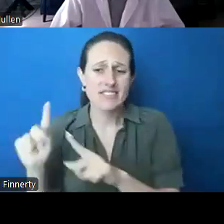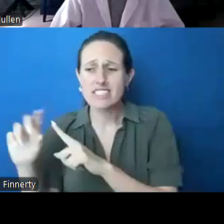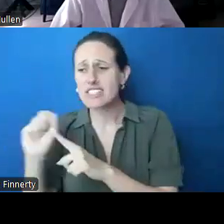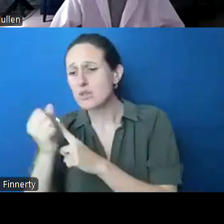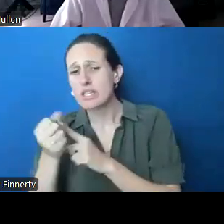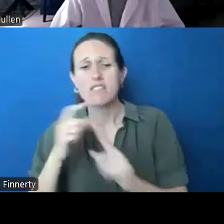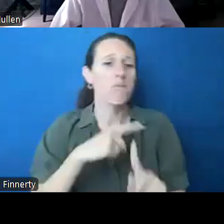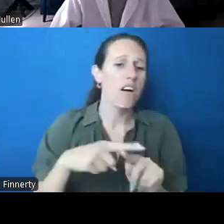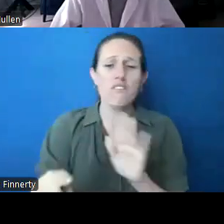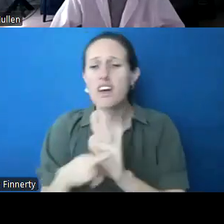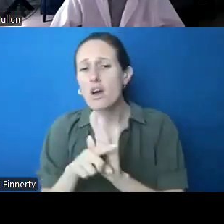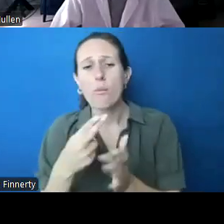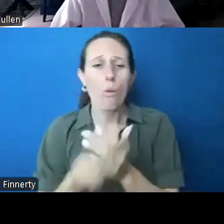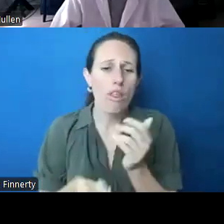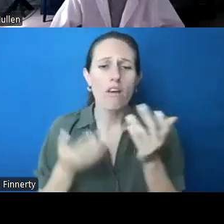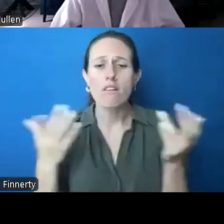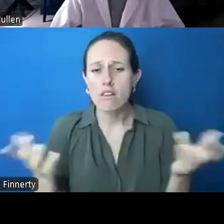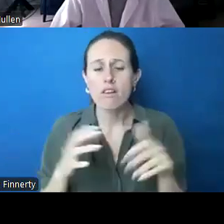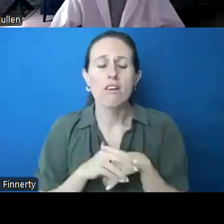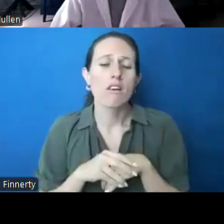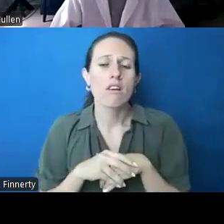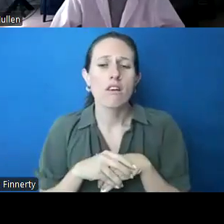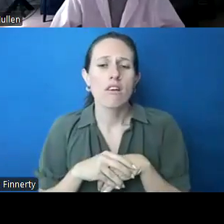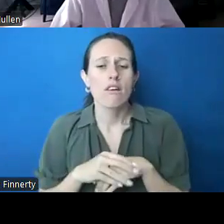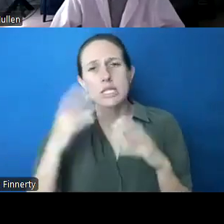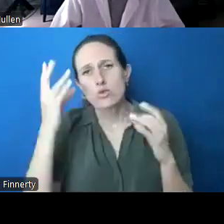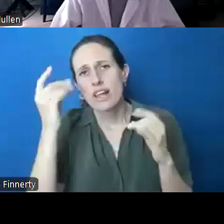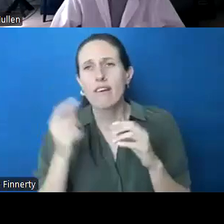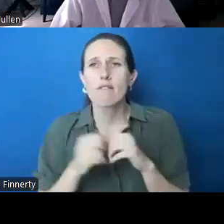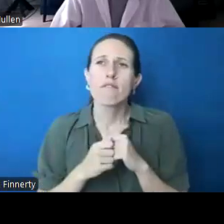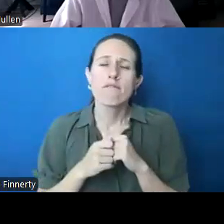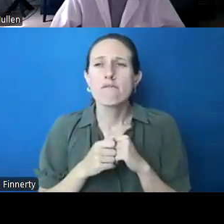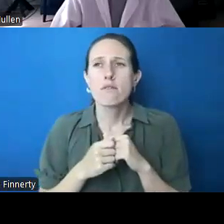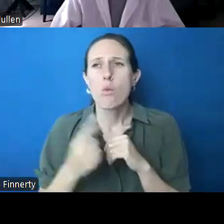to tell. I was trying to think of one that people might find